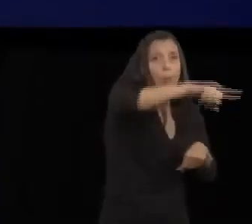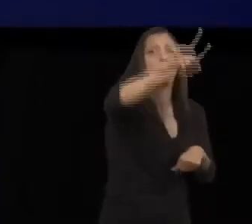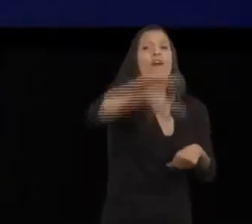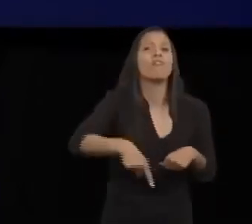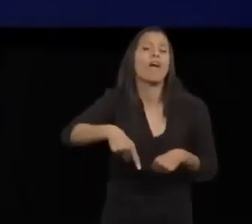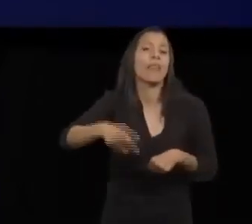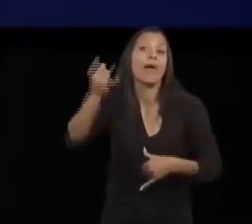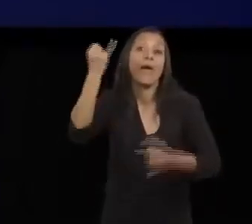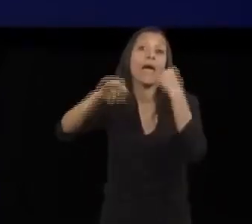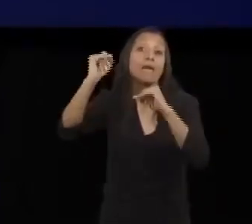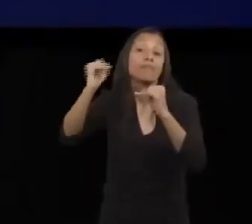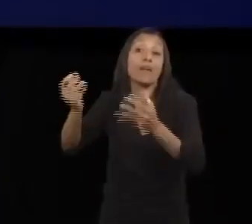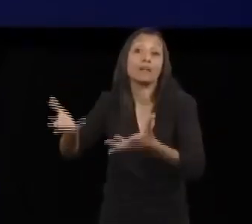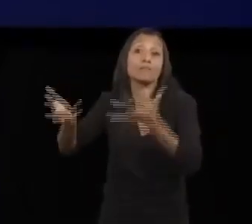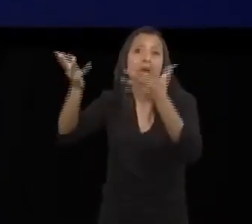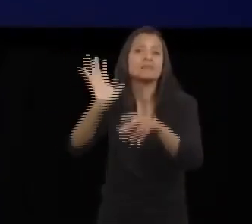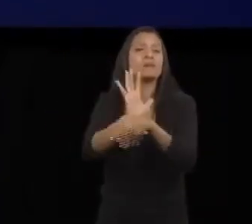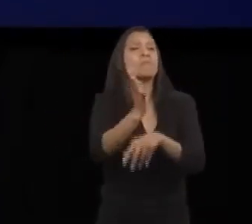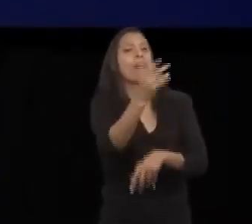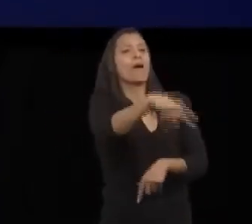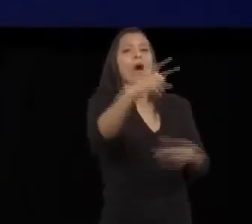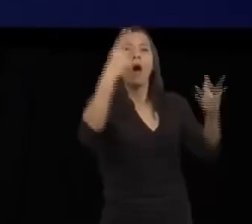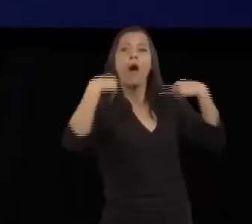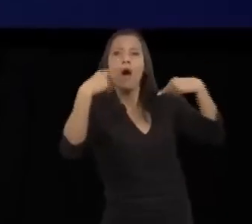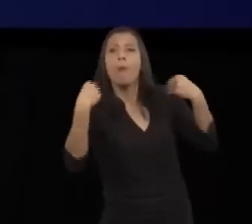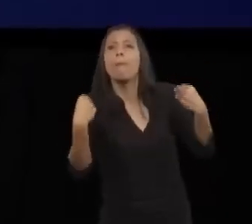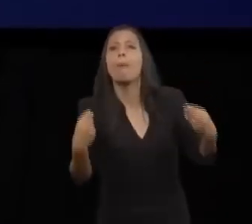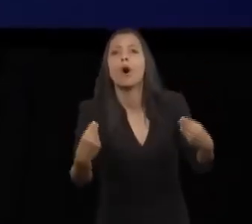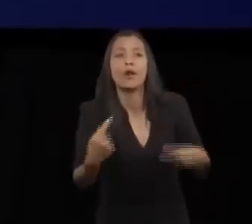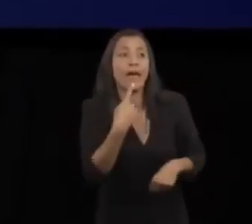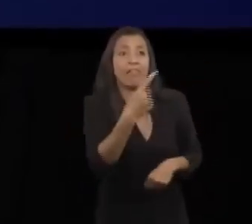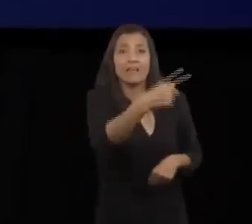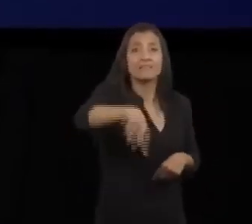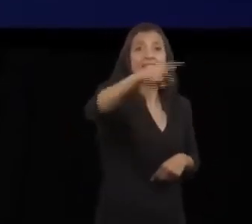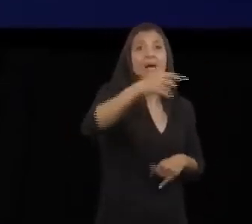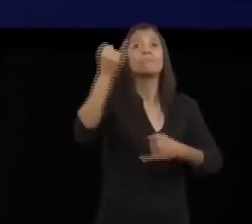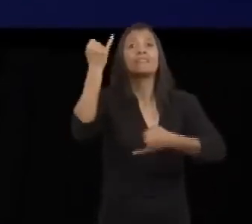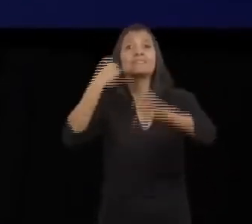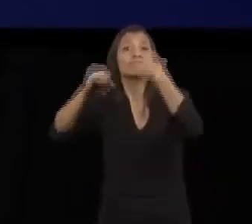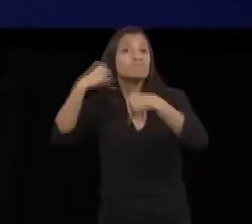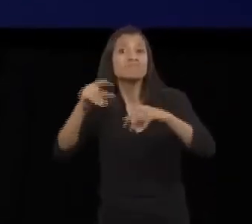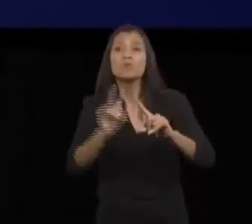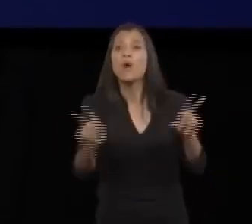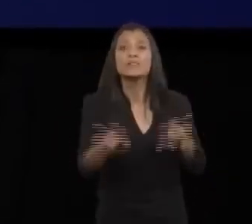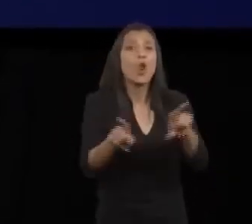yes, the interest rate is going to be higher. This is not the relevant rate for the economy.